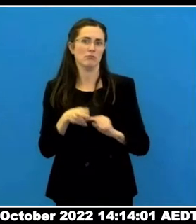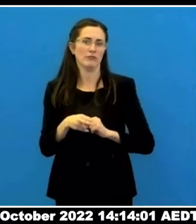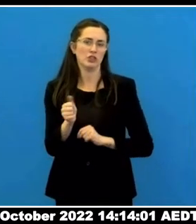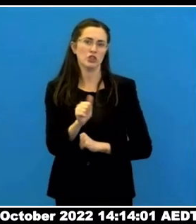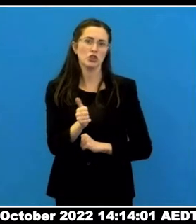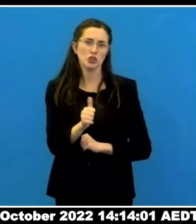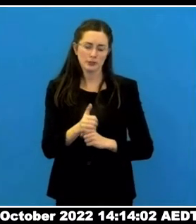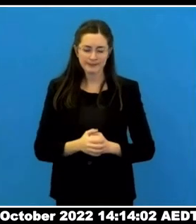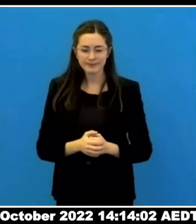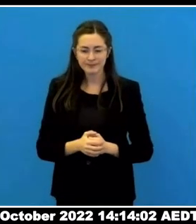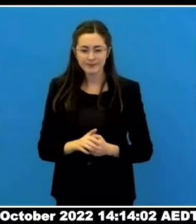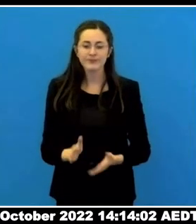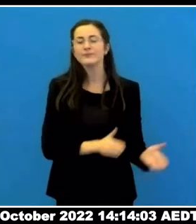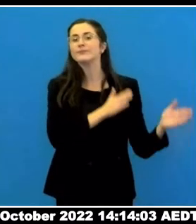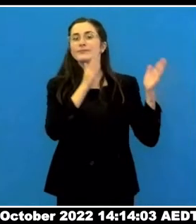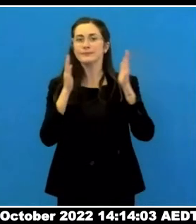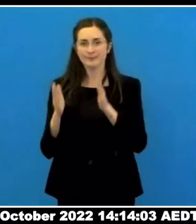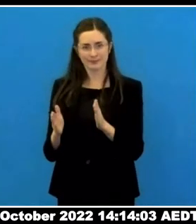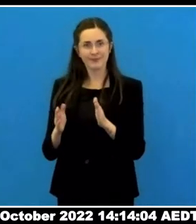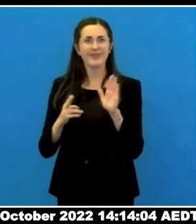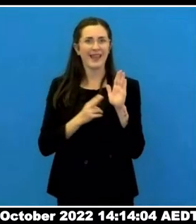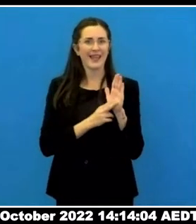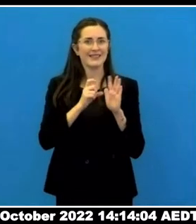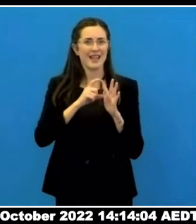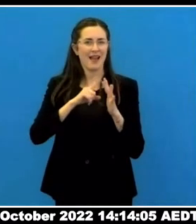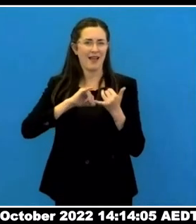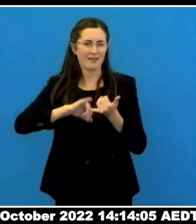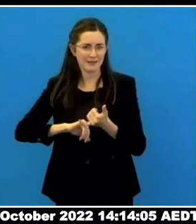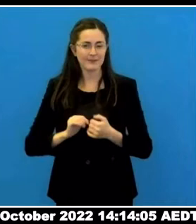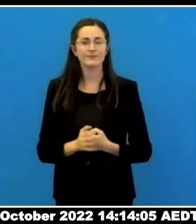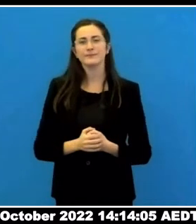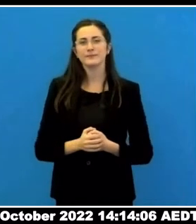Engaging with the NDIS." And the first topic is access: